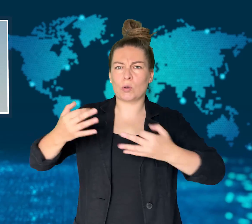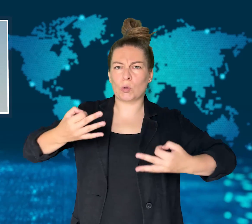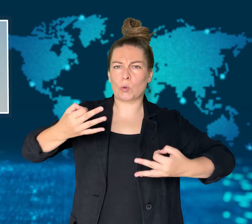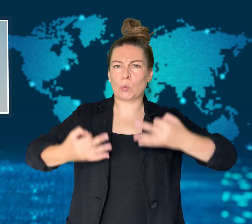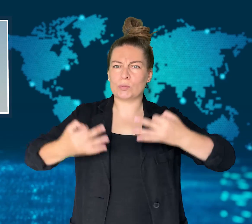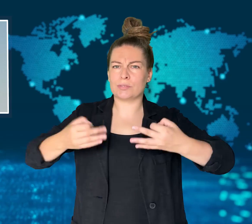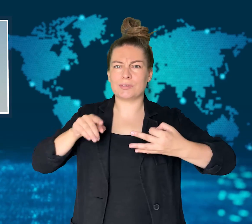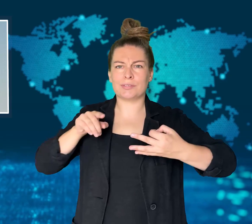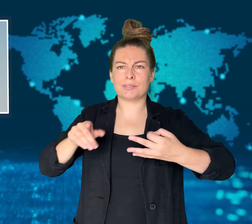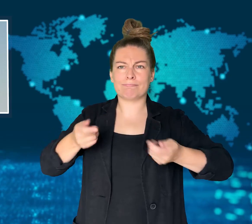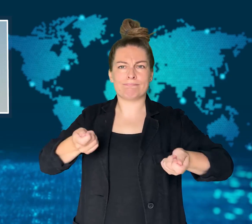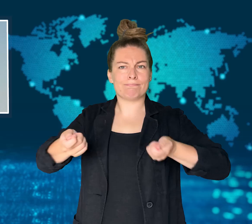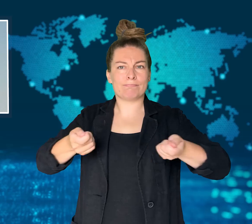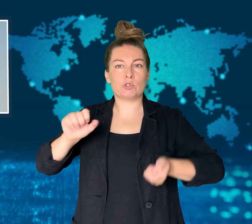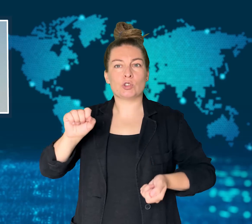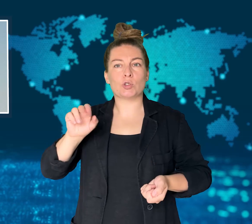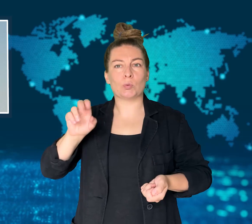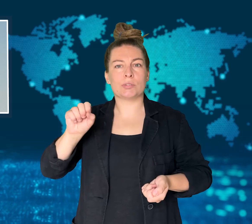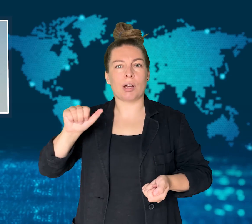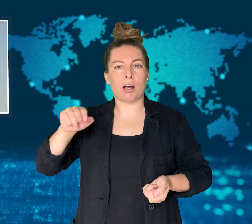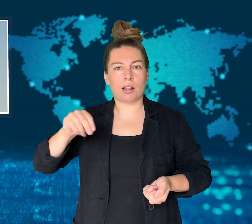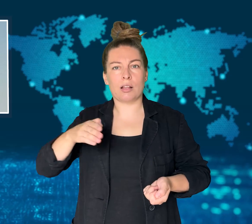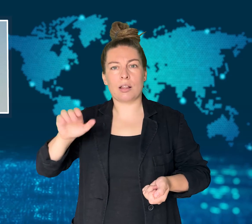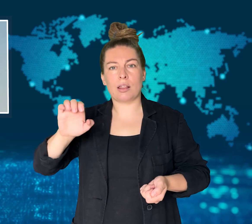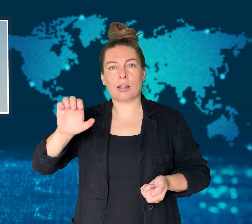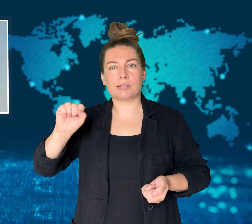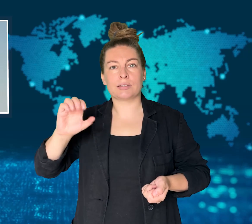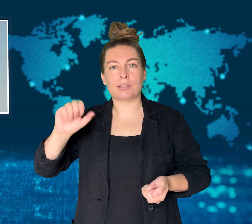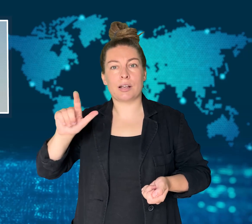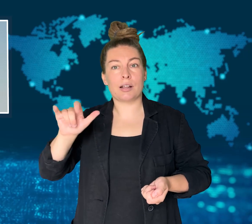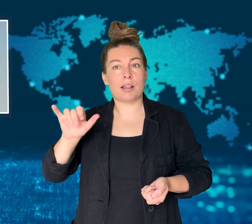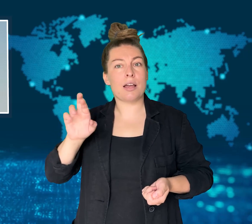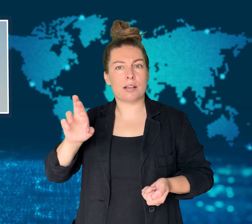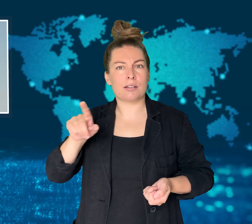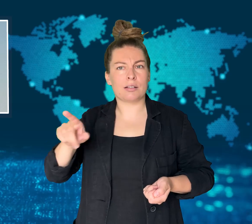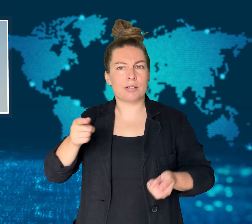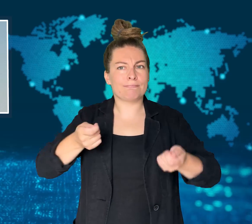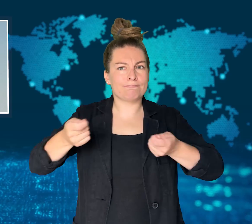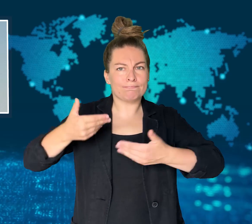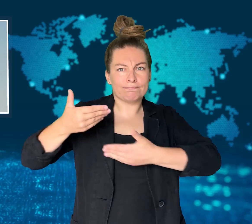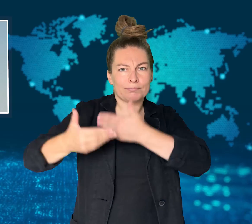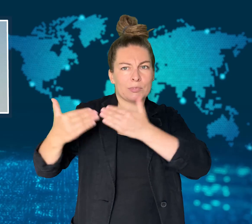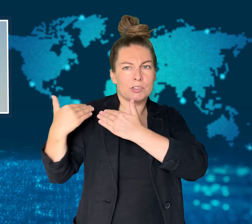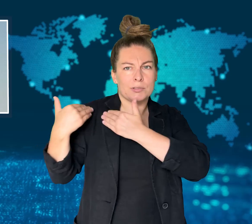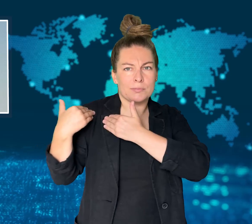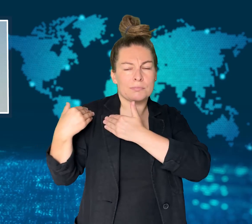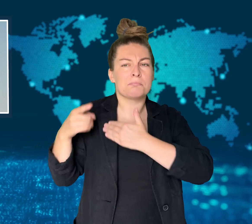It was the deadliest attack in the history of the US.